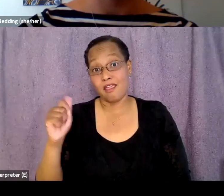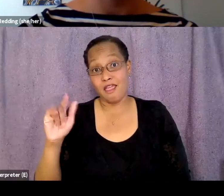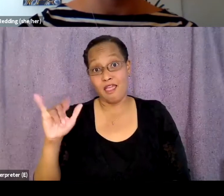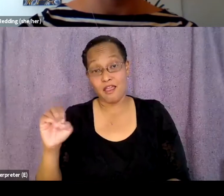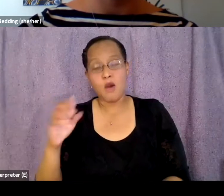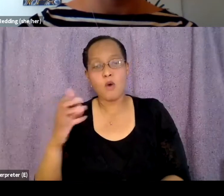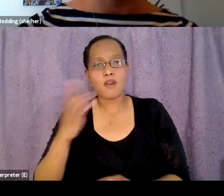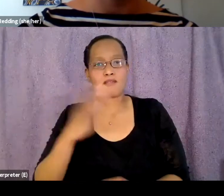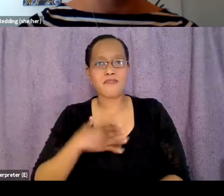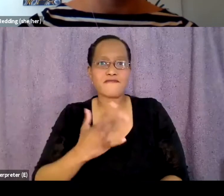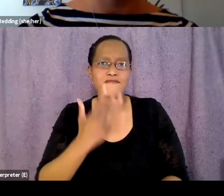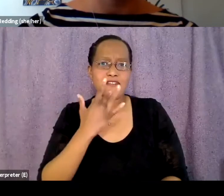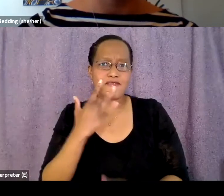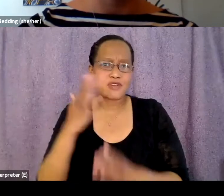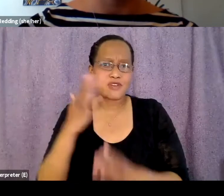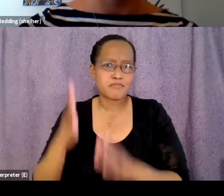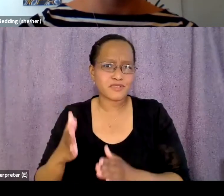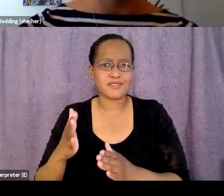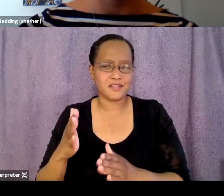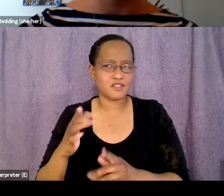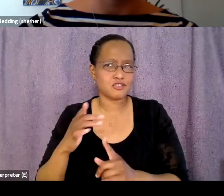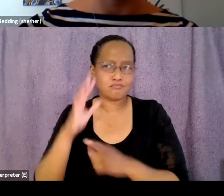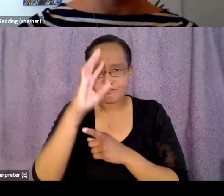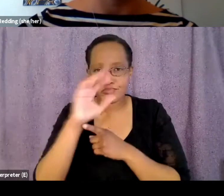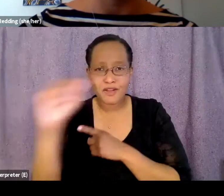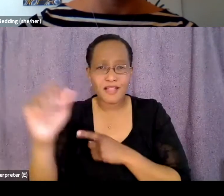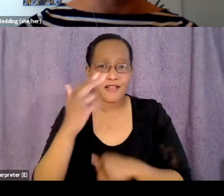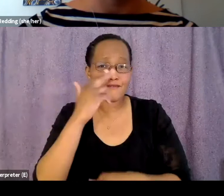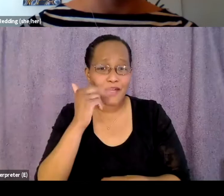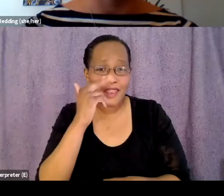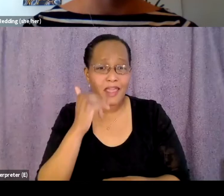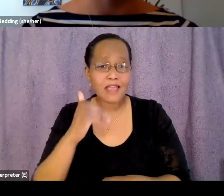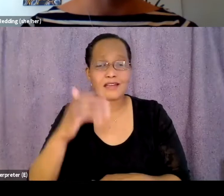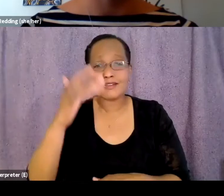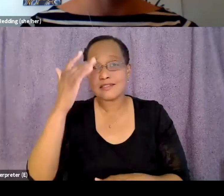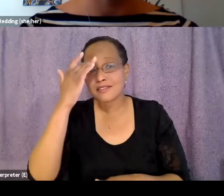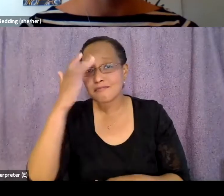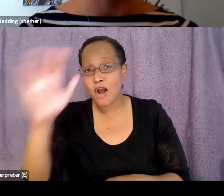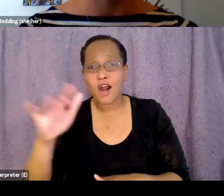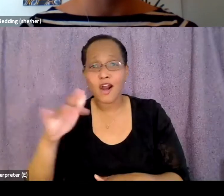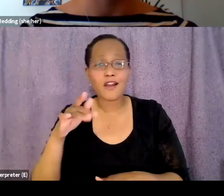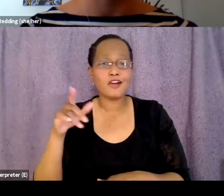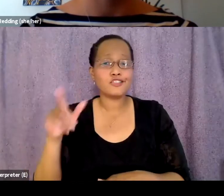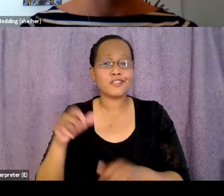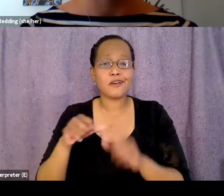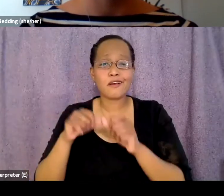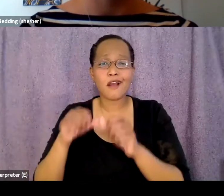Keah Brown: She is brilliant she is funny she is smart and she is just constantly telling